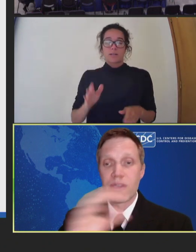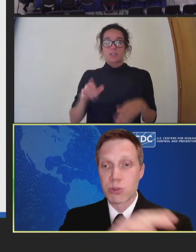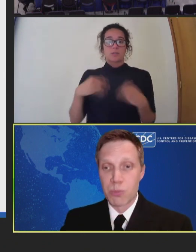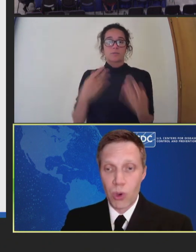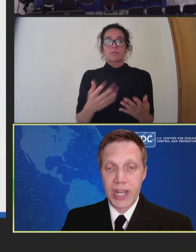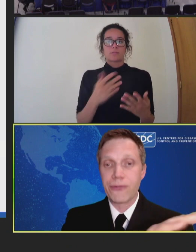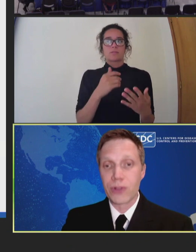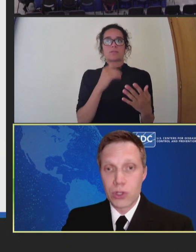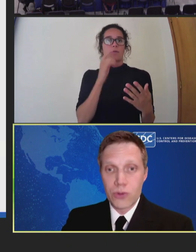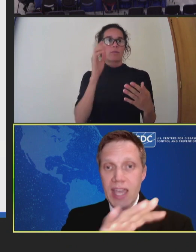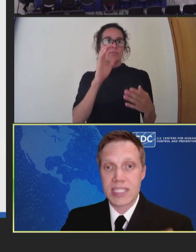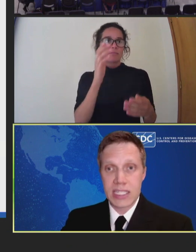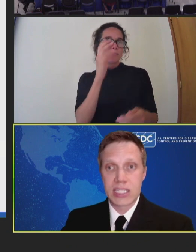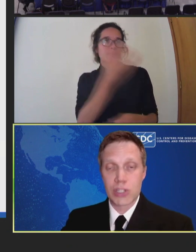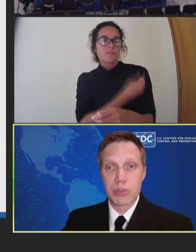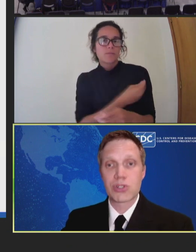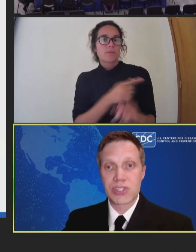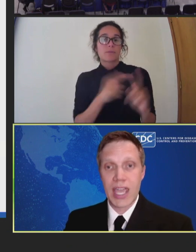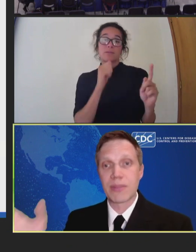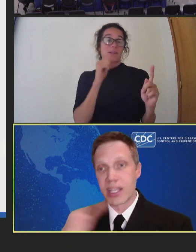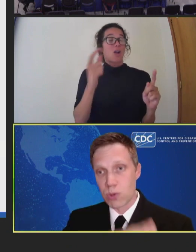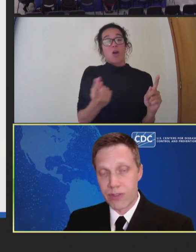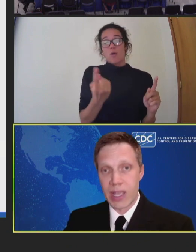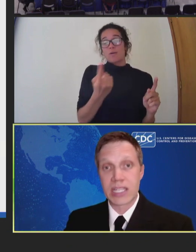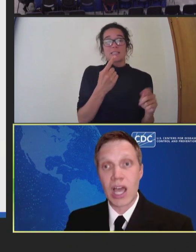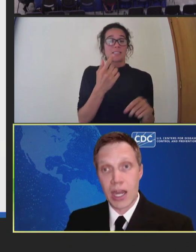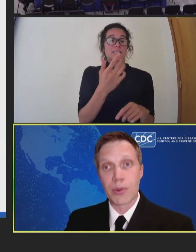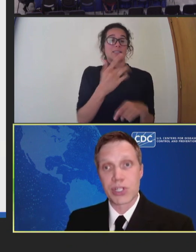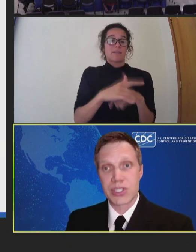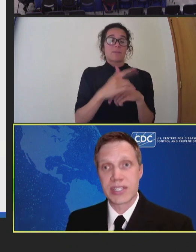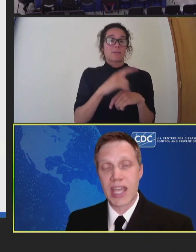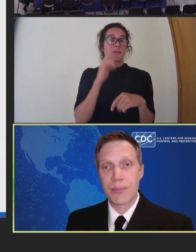this was more on a flu-vaccine distribution timeline, sort of a non-emergency timeline.